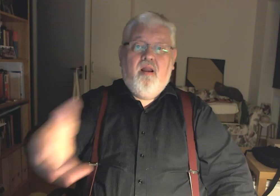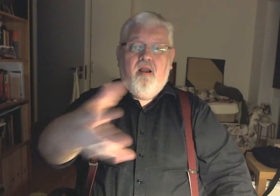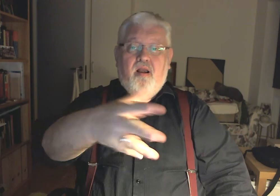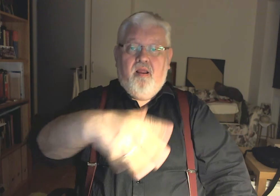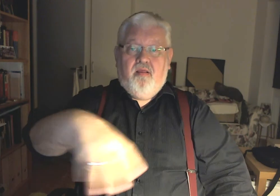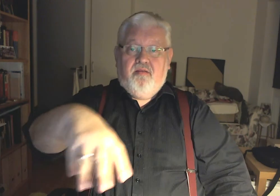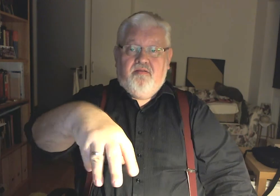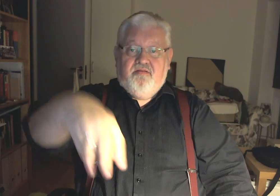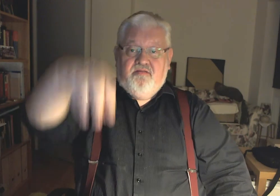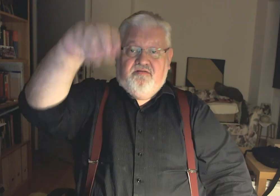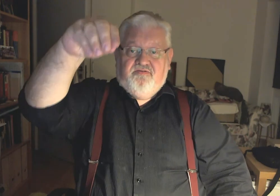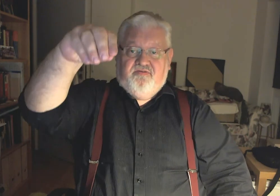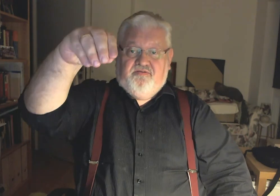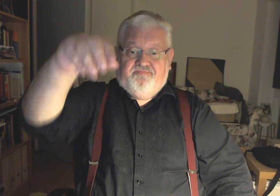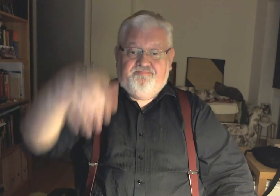Klaksvík